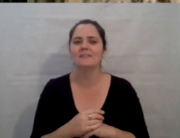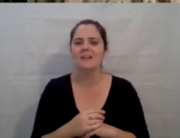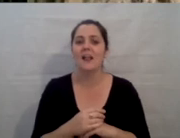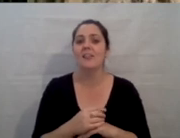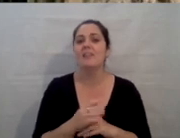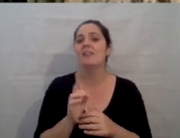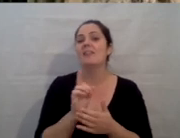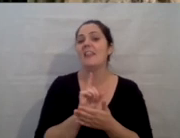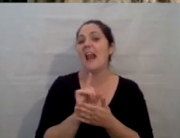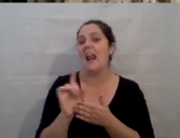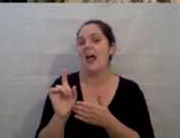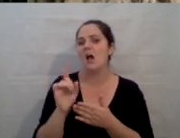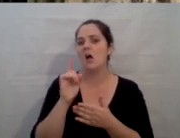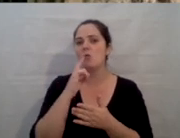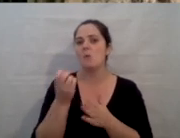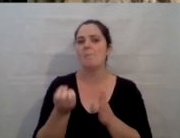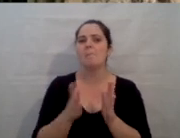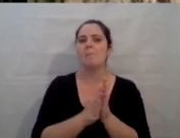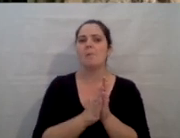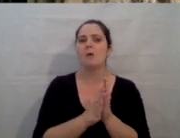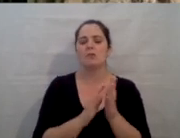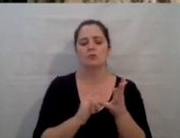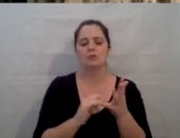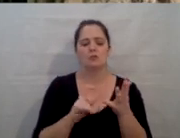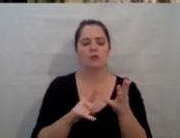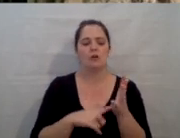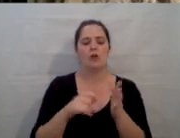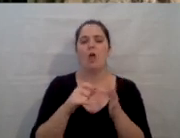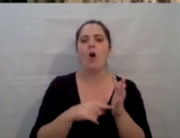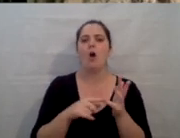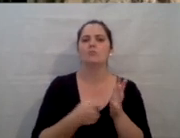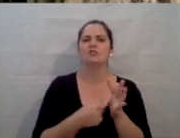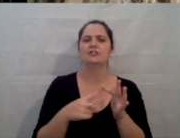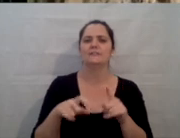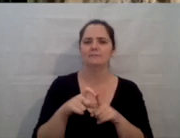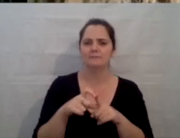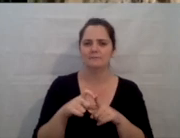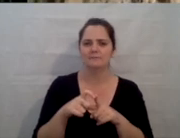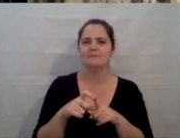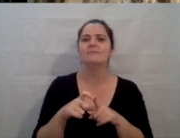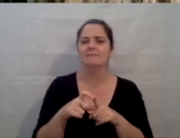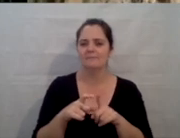that contour line, that sculpted line just like I showed you in the Rupert Bunny, in the Ian Fairweather, where you're seeing that thick/thin